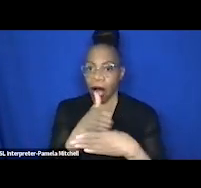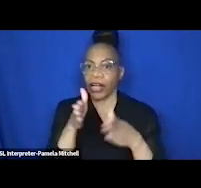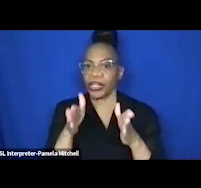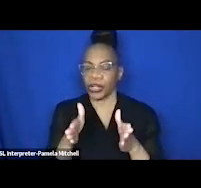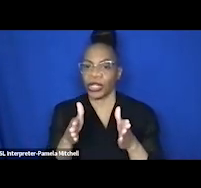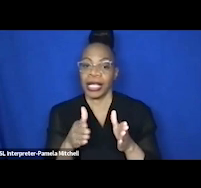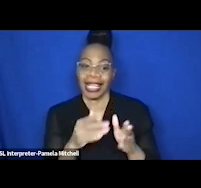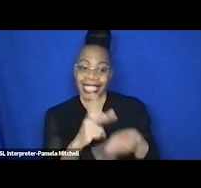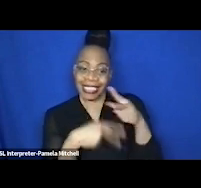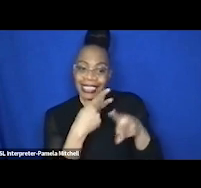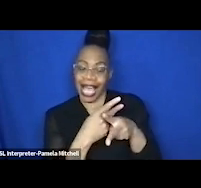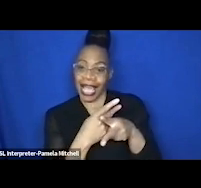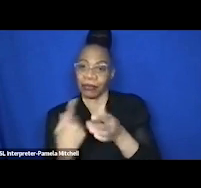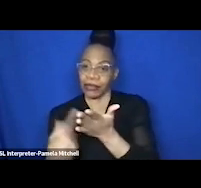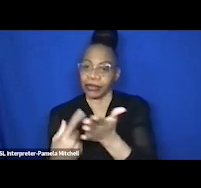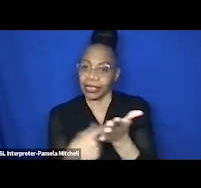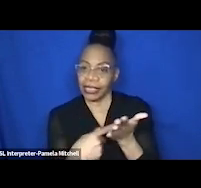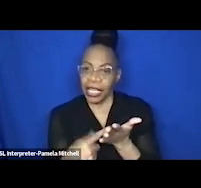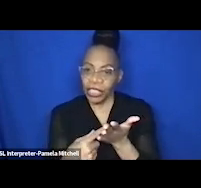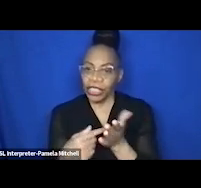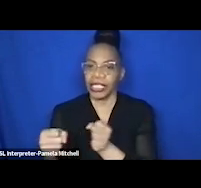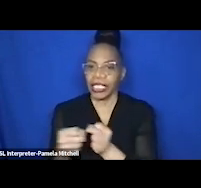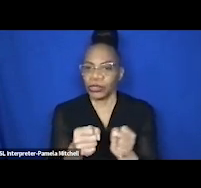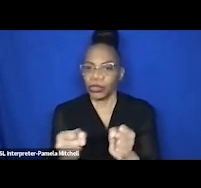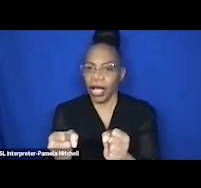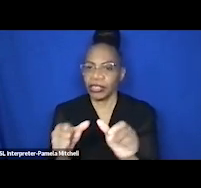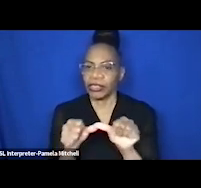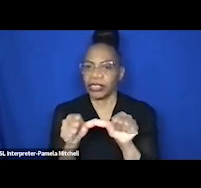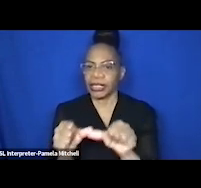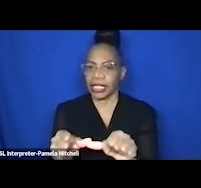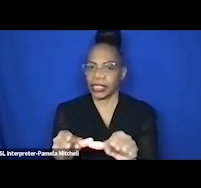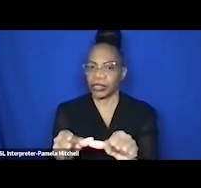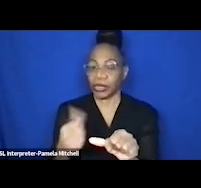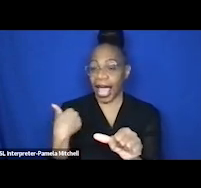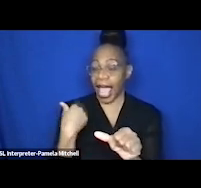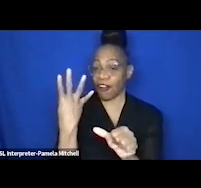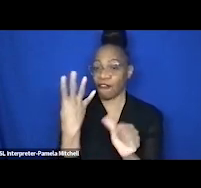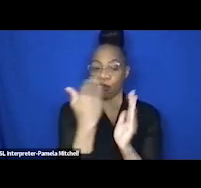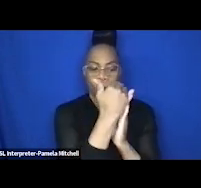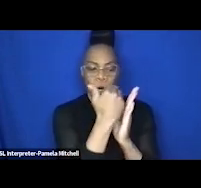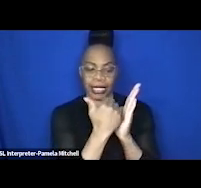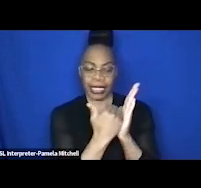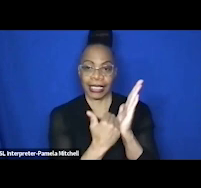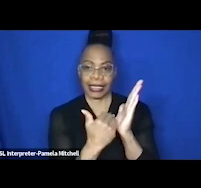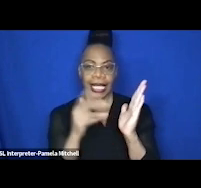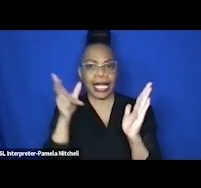and continual strategies were really, well, I had four listed. And then as I listened to Sametra's presentation,